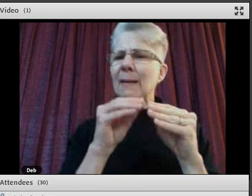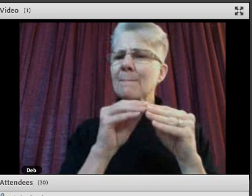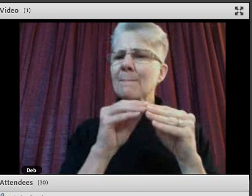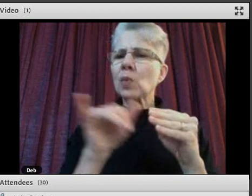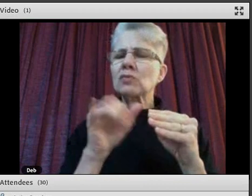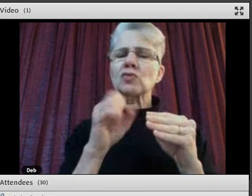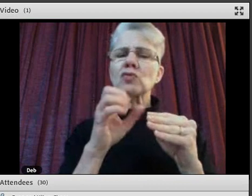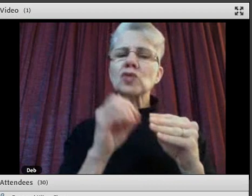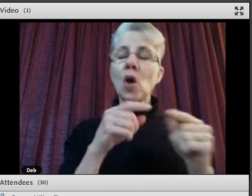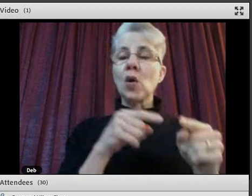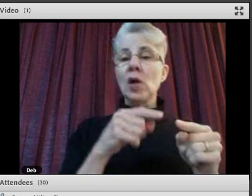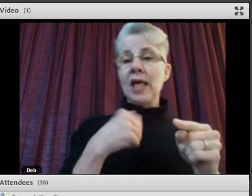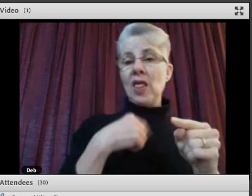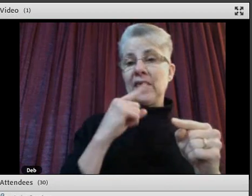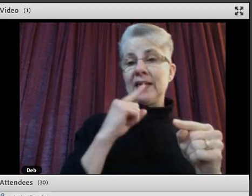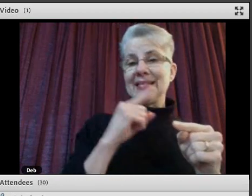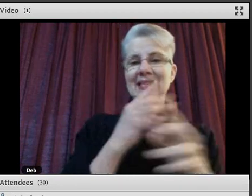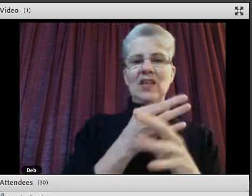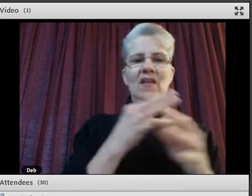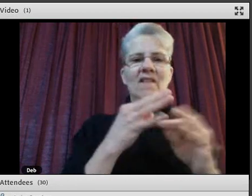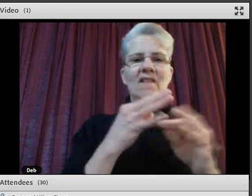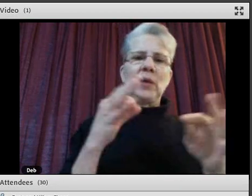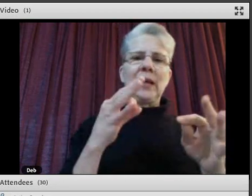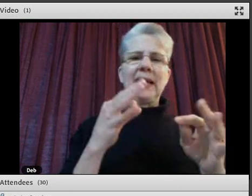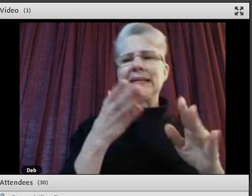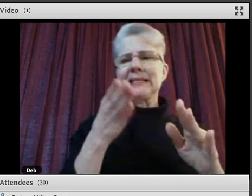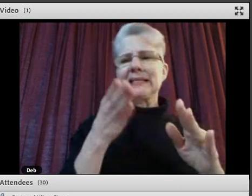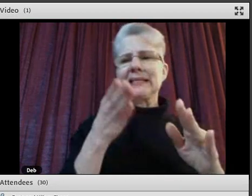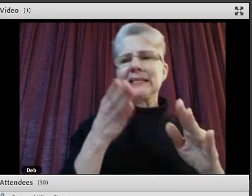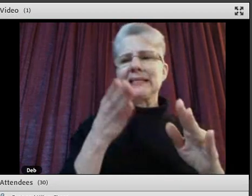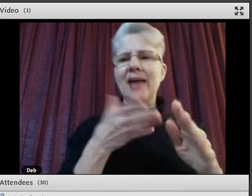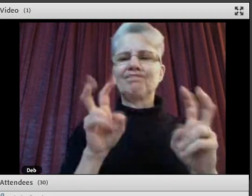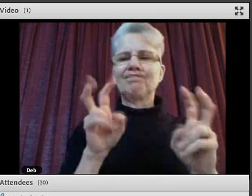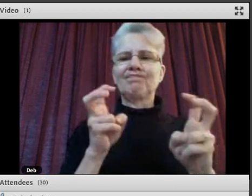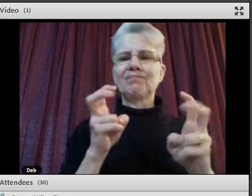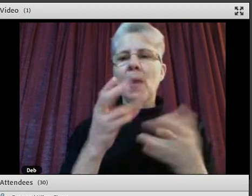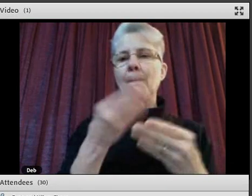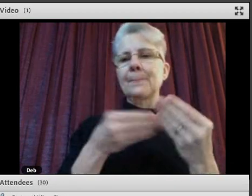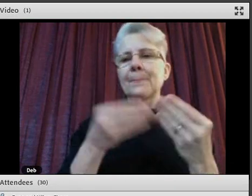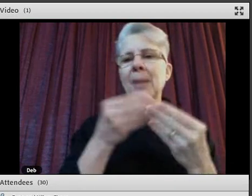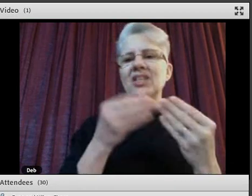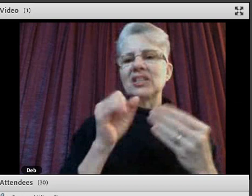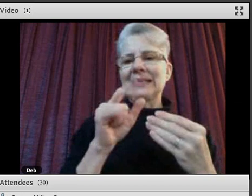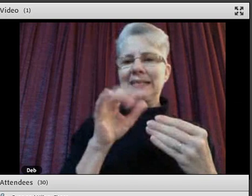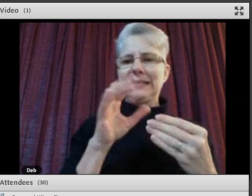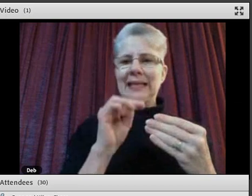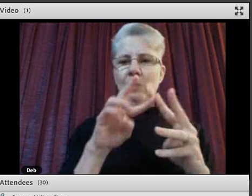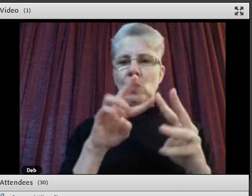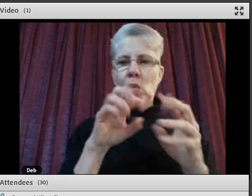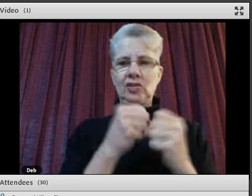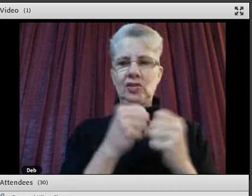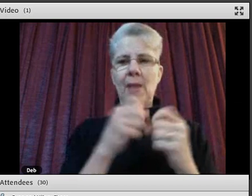This is the free/budget S.T.E.A.M. webinar.